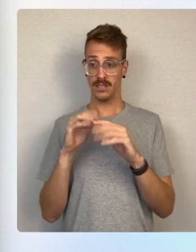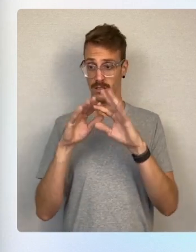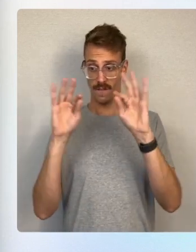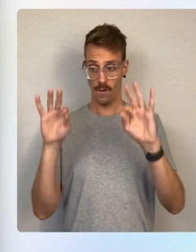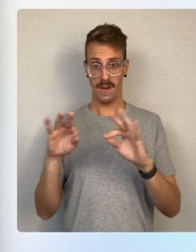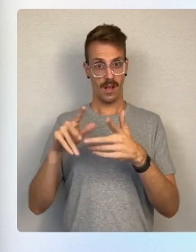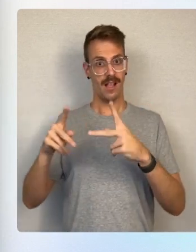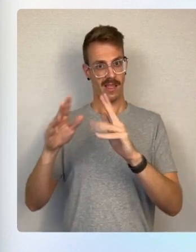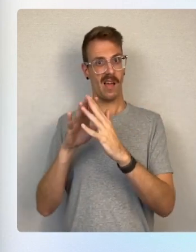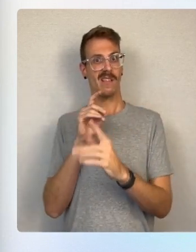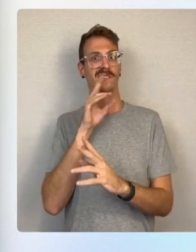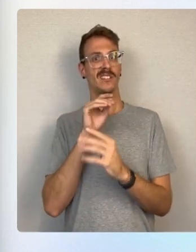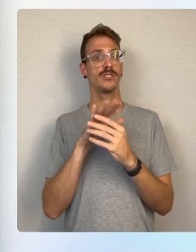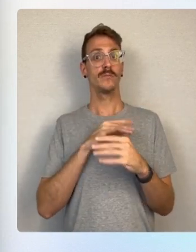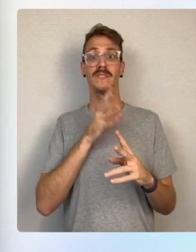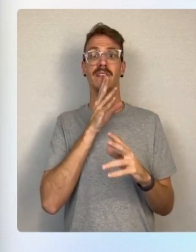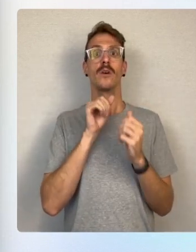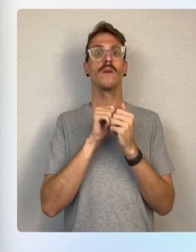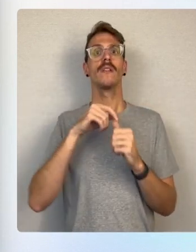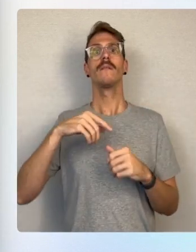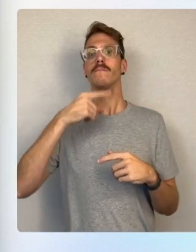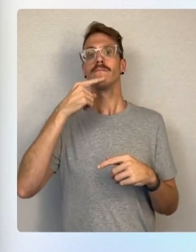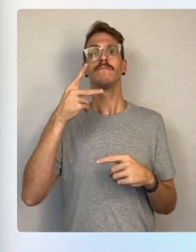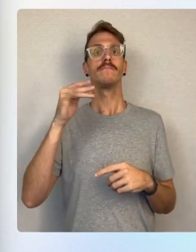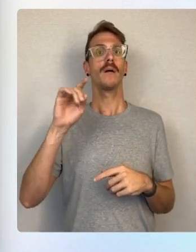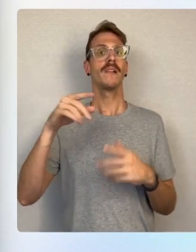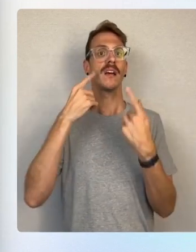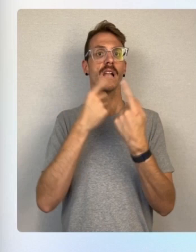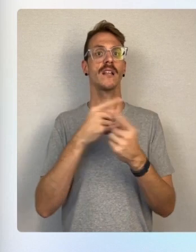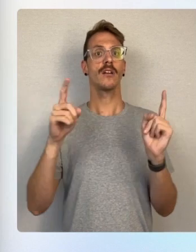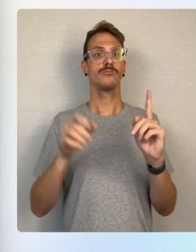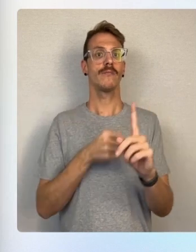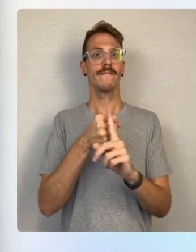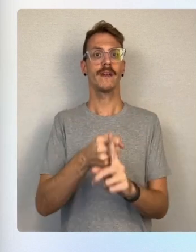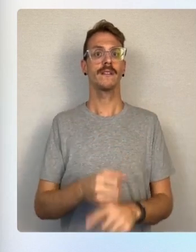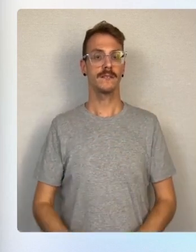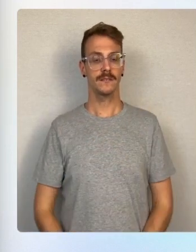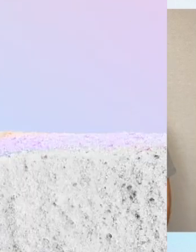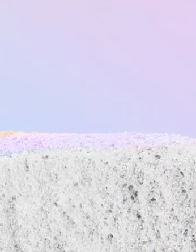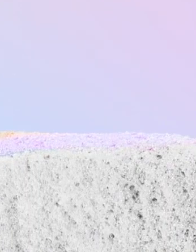Let's enter some SSML into the text format to allow text input to be spoken with a public announcer effect.